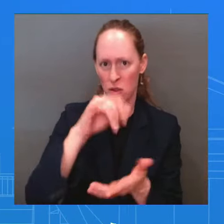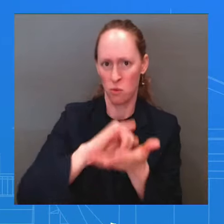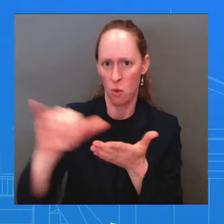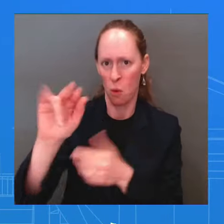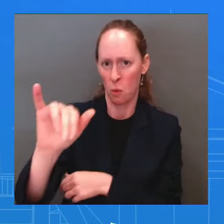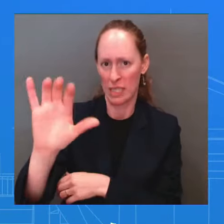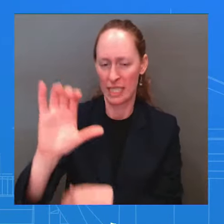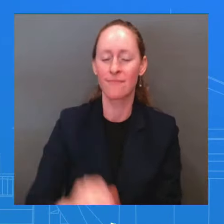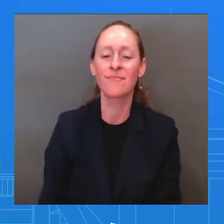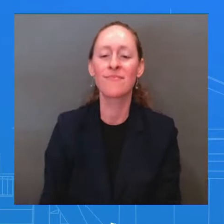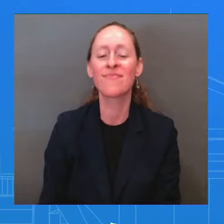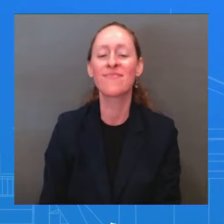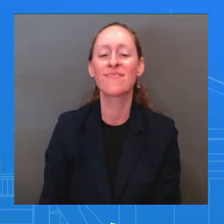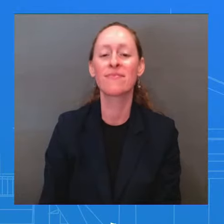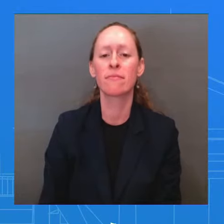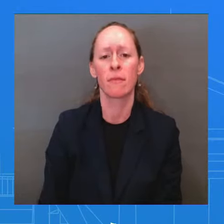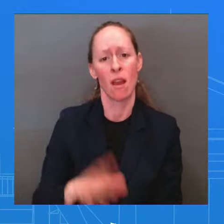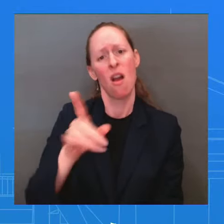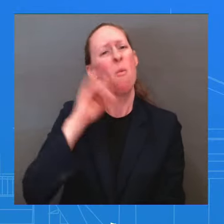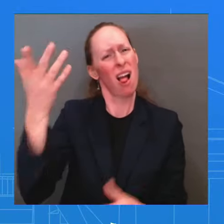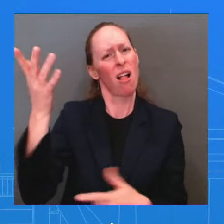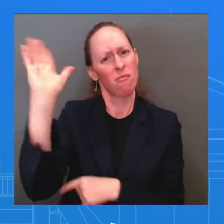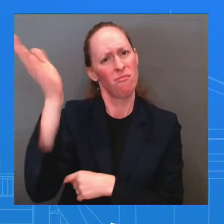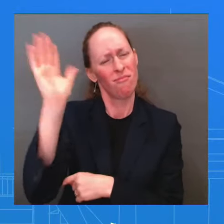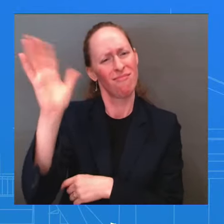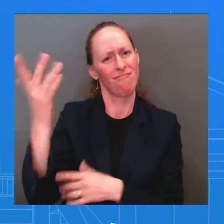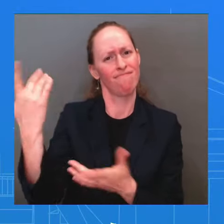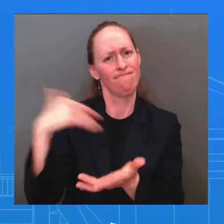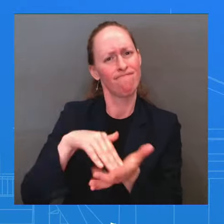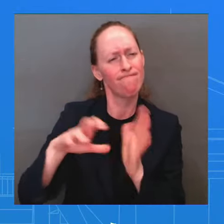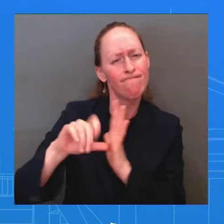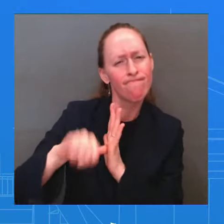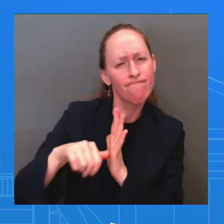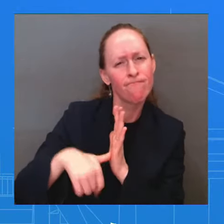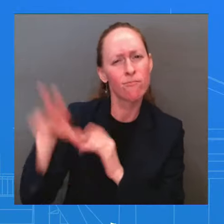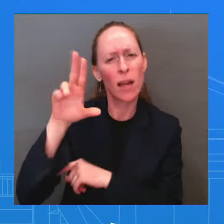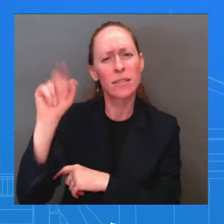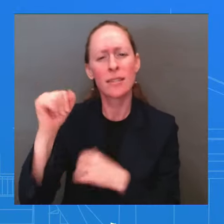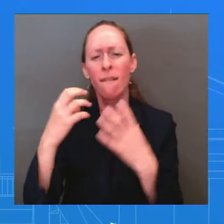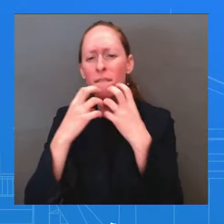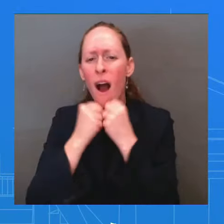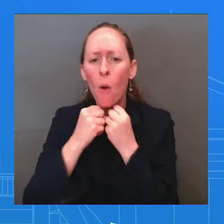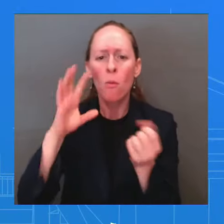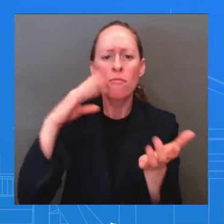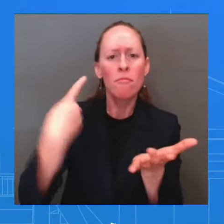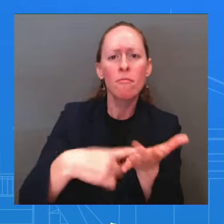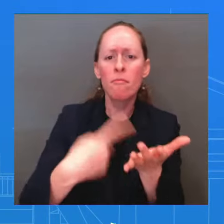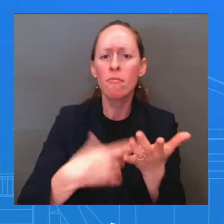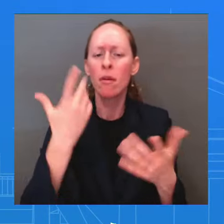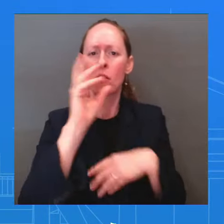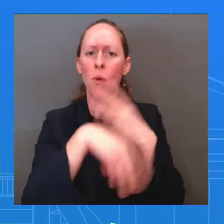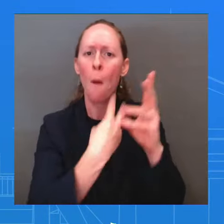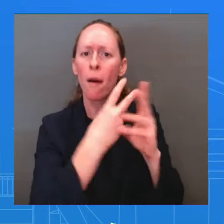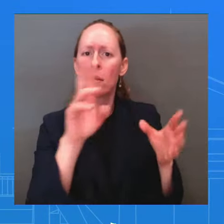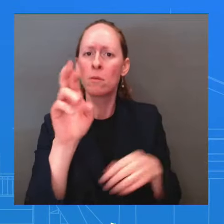on a range of issues from mobilizing financial resources for the Global South for development and infrastructure needs,